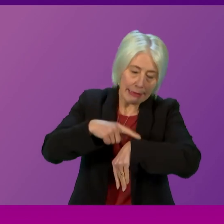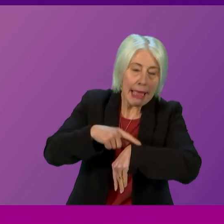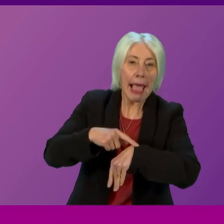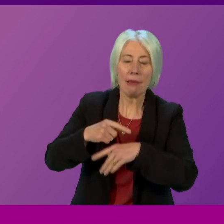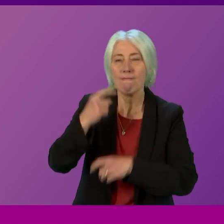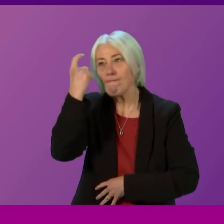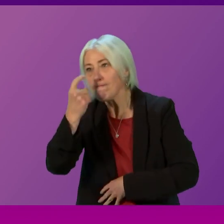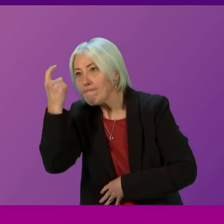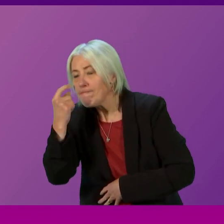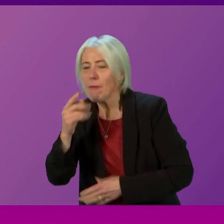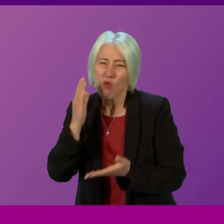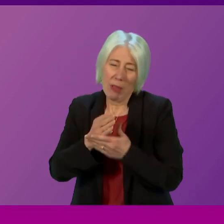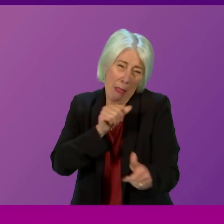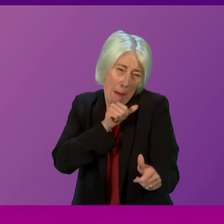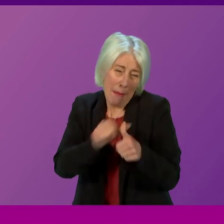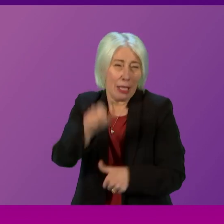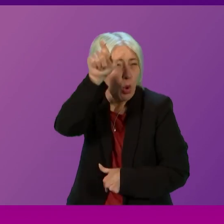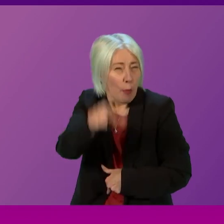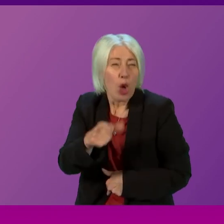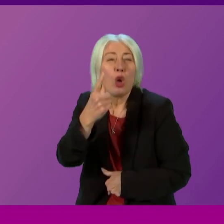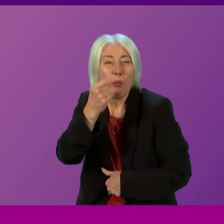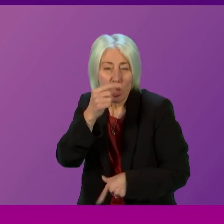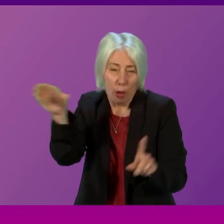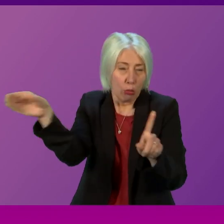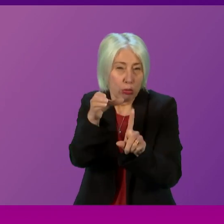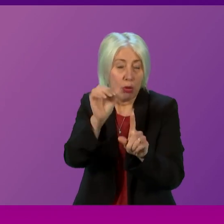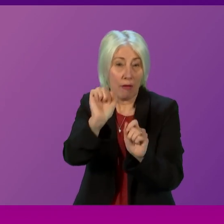consider who is the very best candidate for the role. The appointment has taken